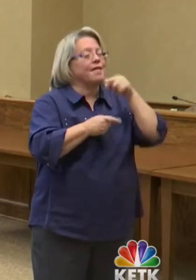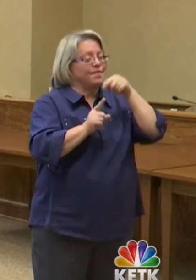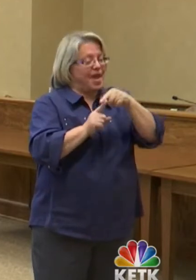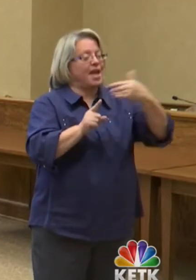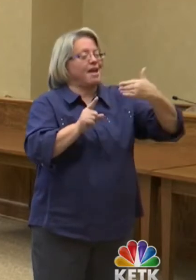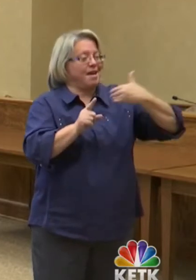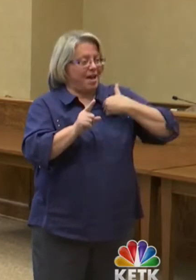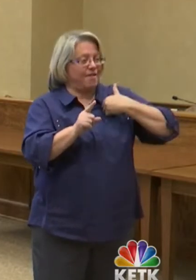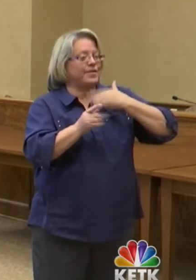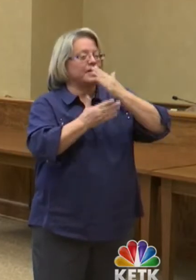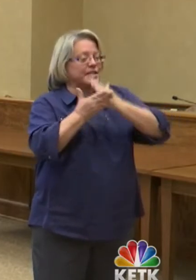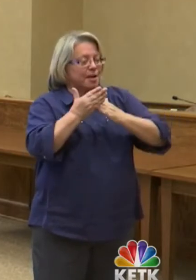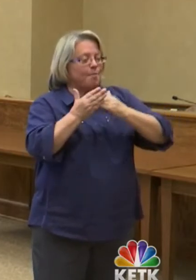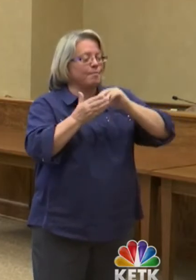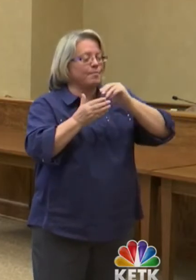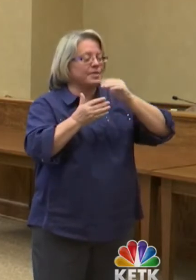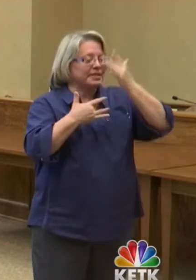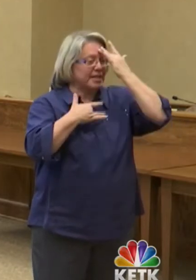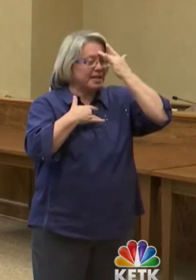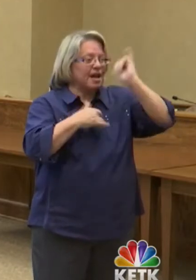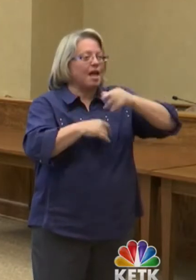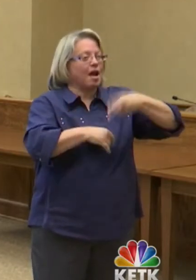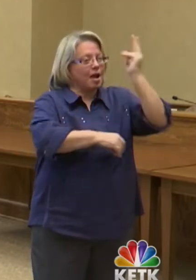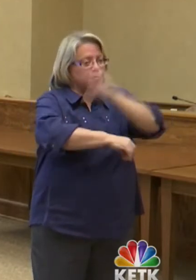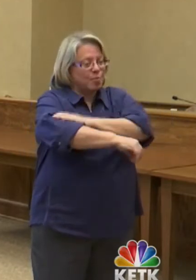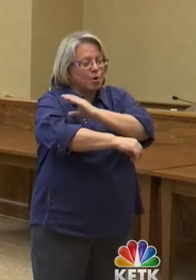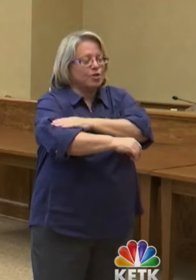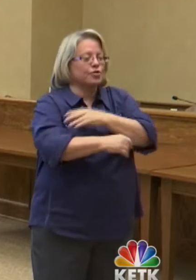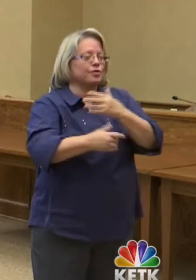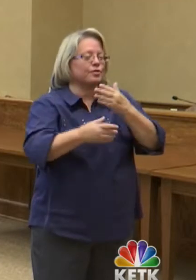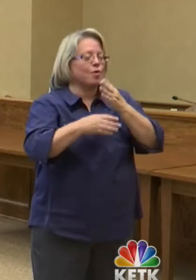ALONG WITH THE INFORMATION I JUST DISCUSSING THAT 90 PERCENT OF HOSPITALIZATIONS FOR